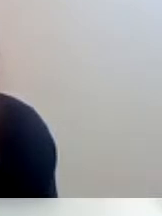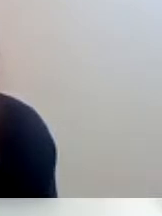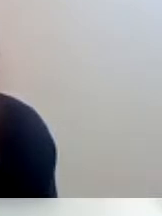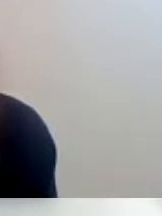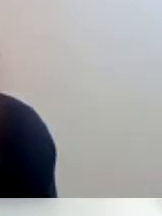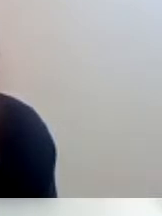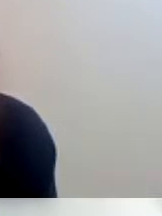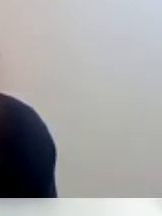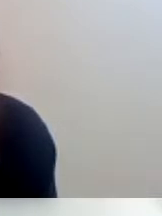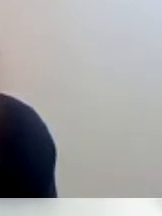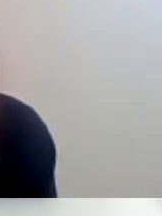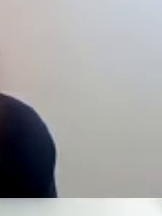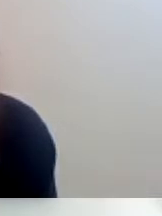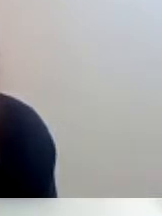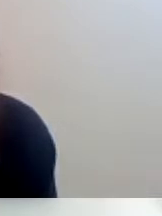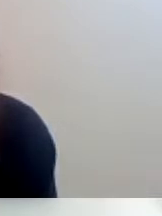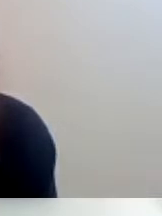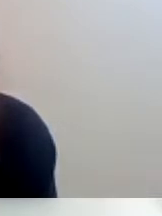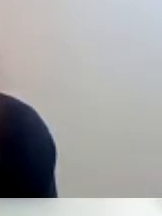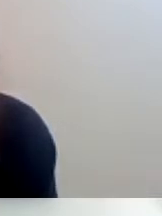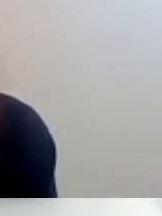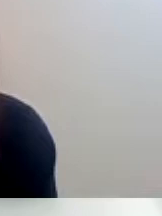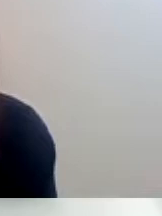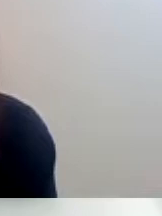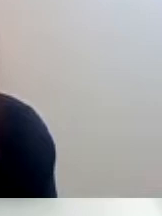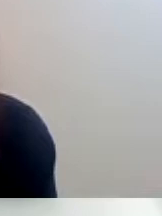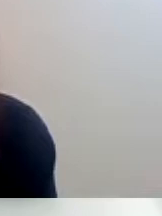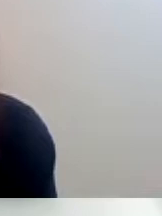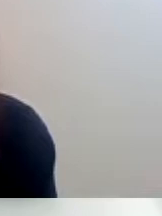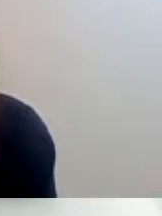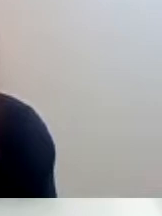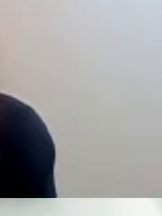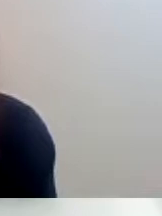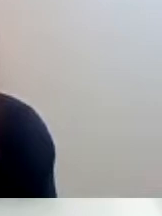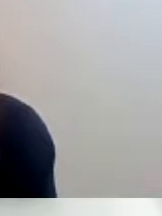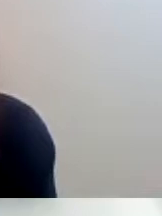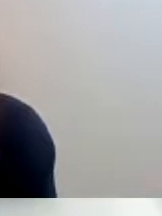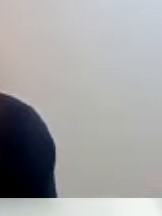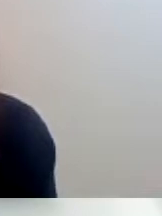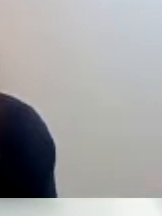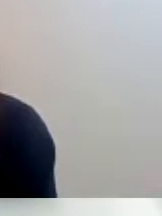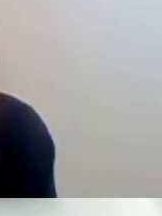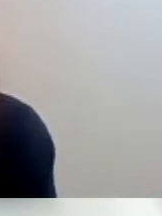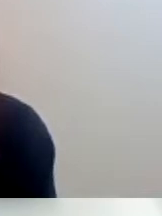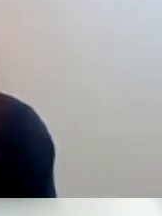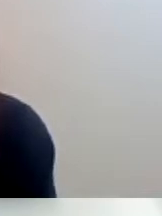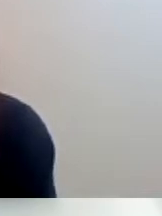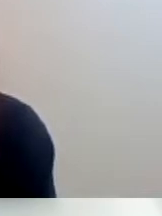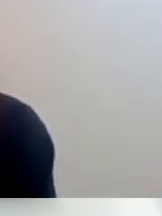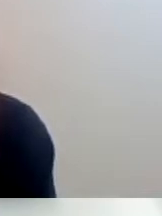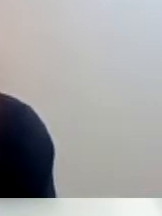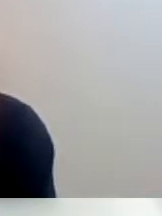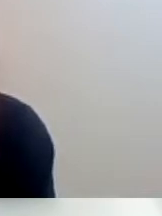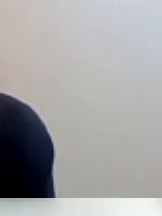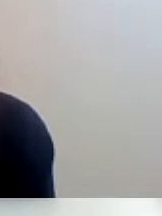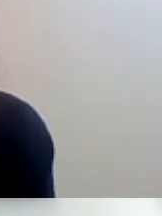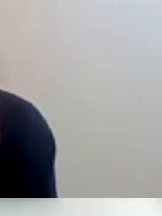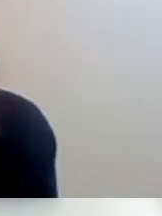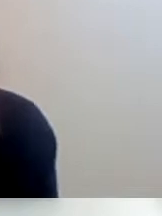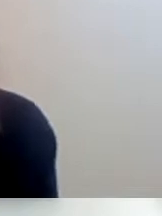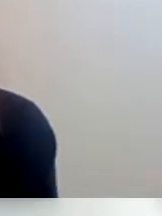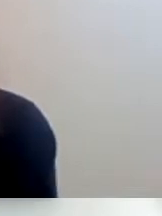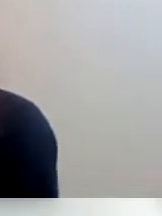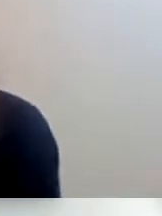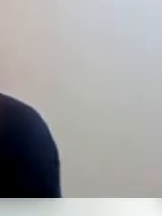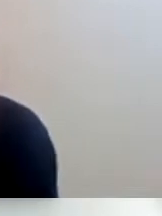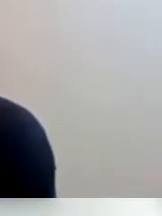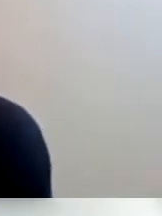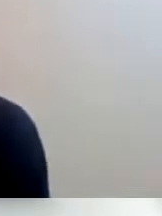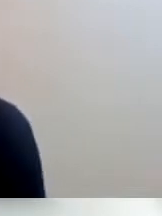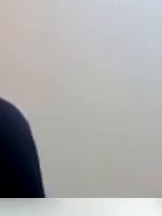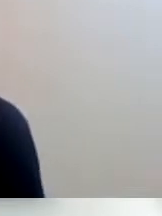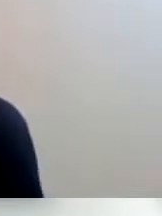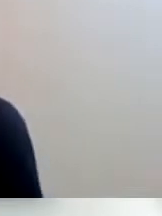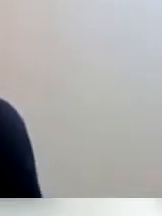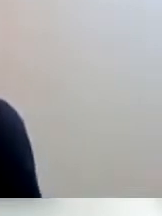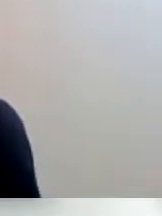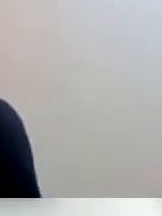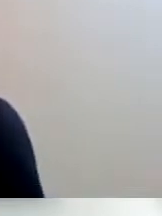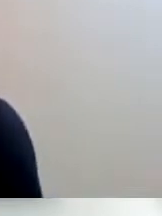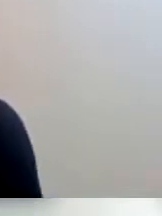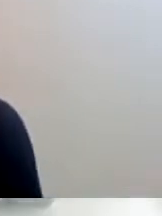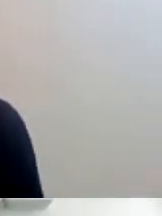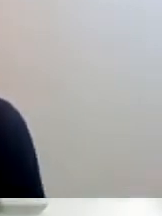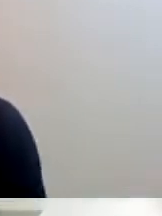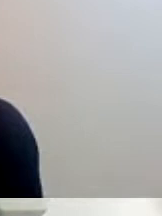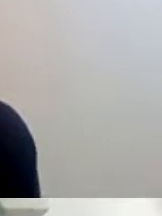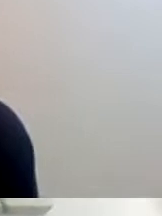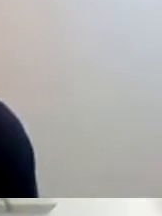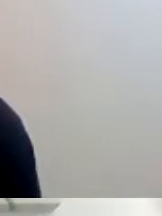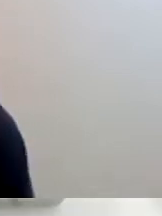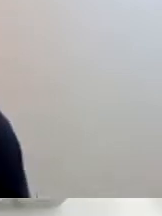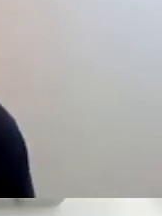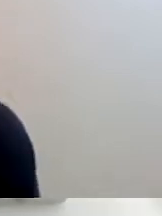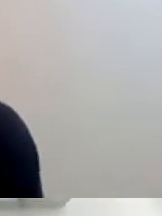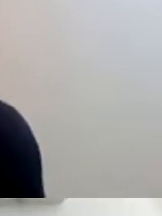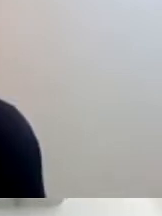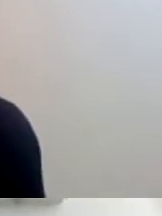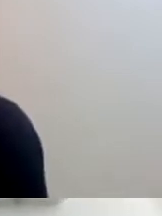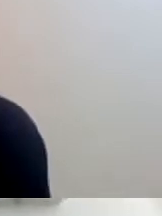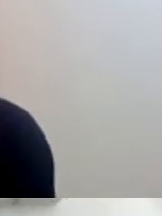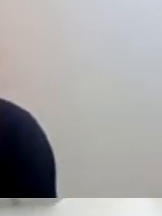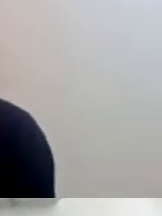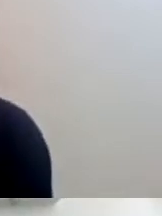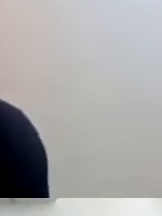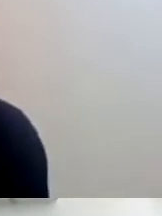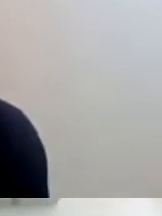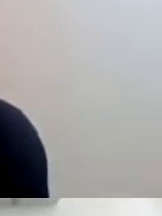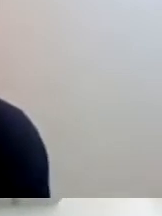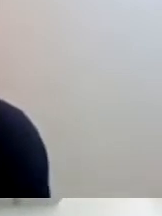Yeah. I just saw a question about data related to depression. Certainly psychiatric disabilities are not very well represented in a lot of the data products, a lot of the surveys that we're using. It's been improving over the years. The survey of